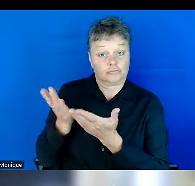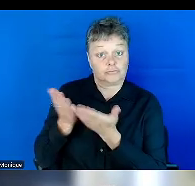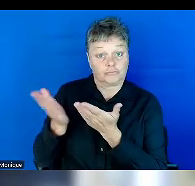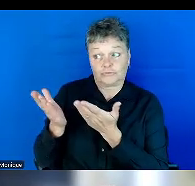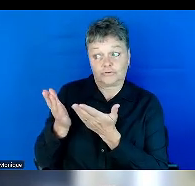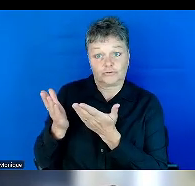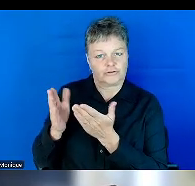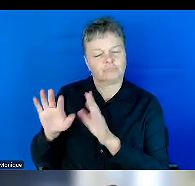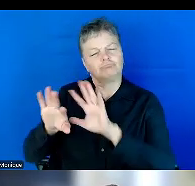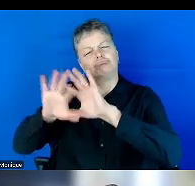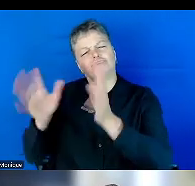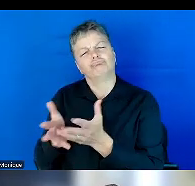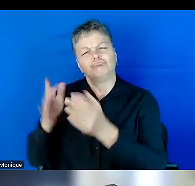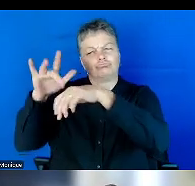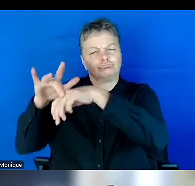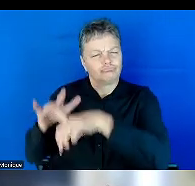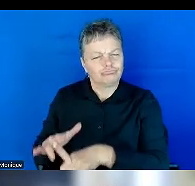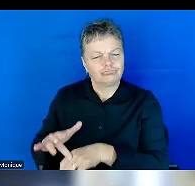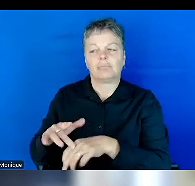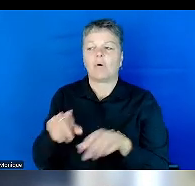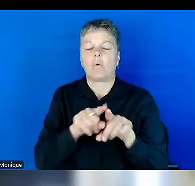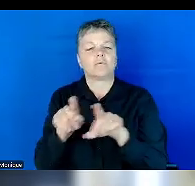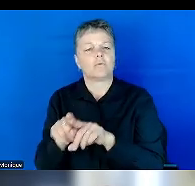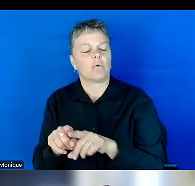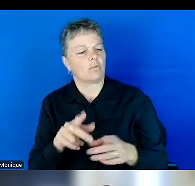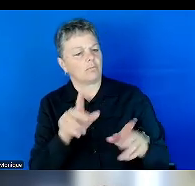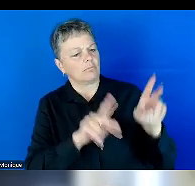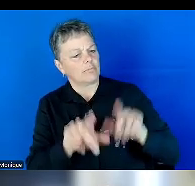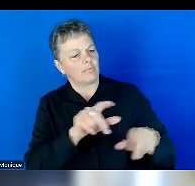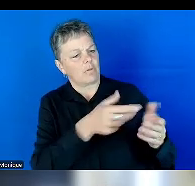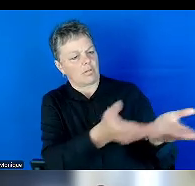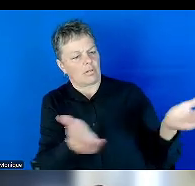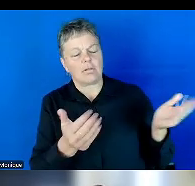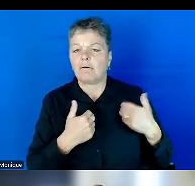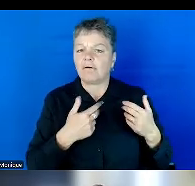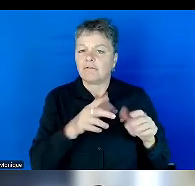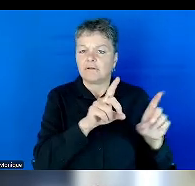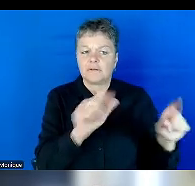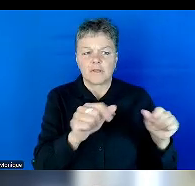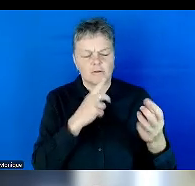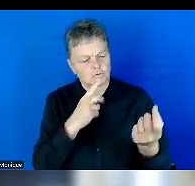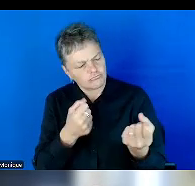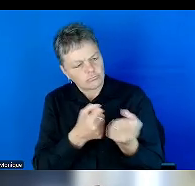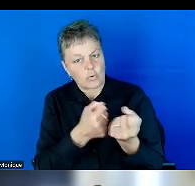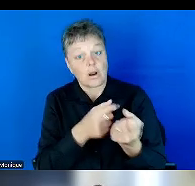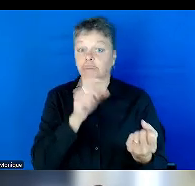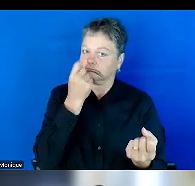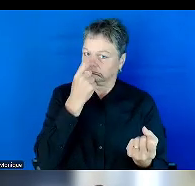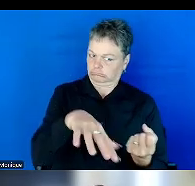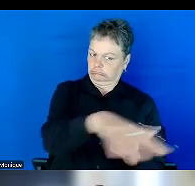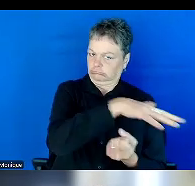we support people with disabilities across Ontario in navigating their legal rights.